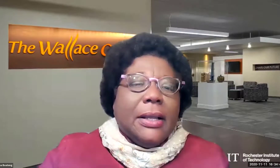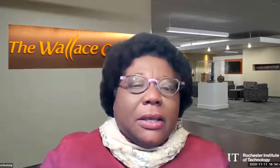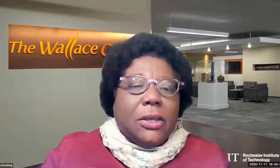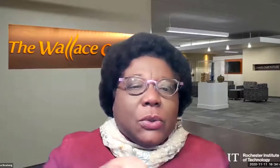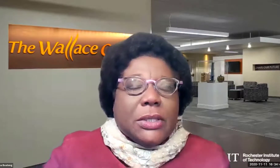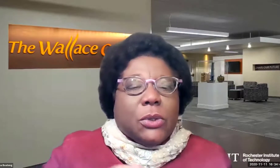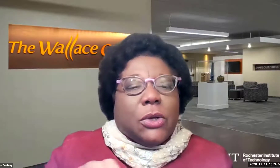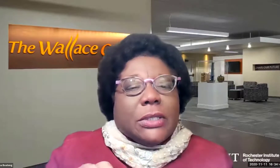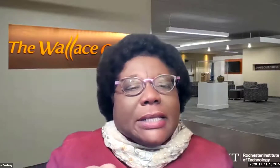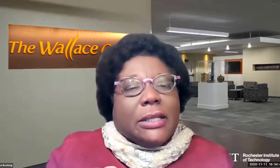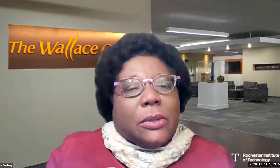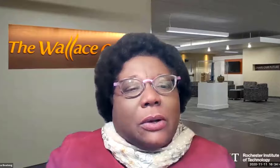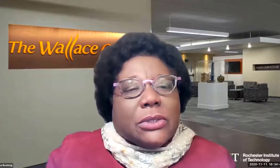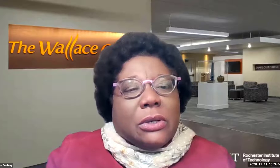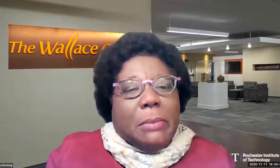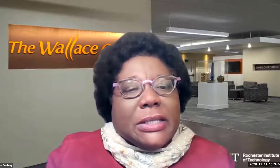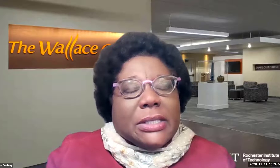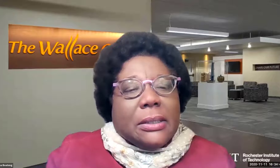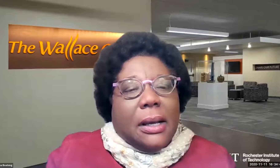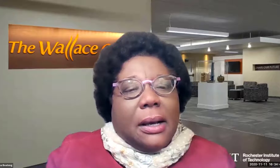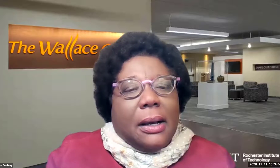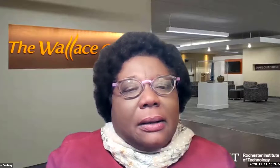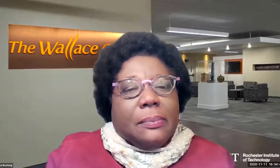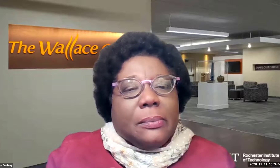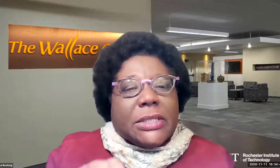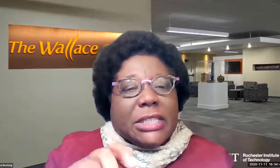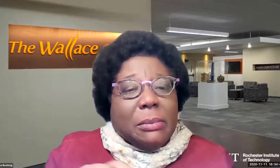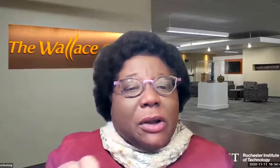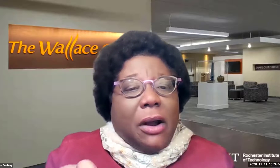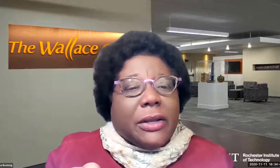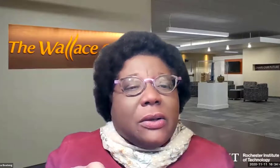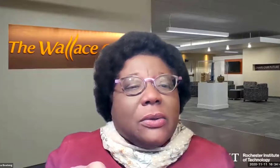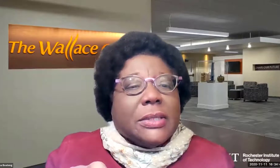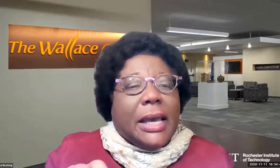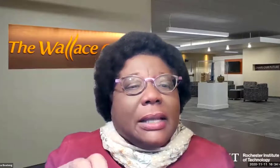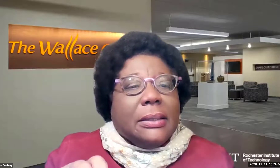articles and